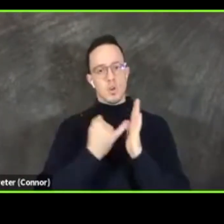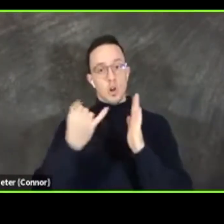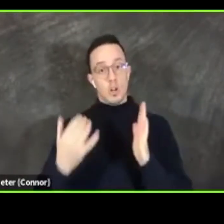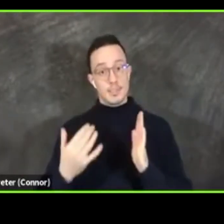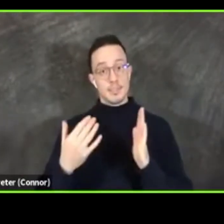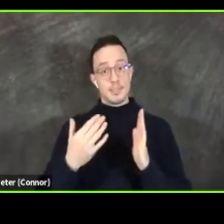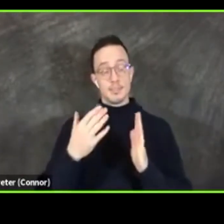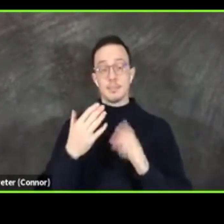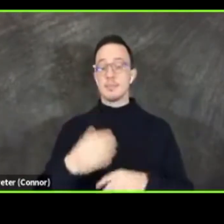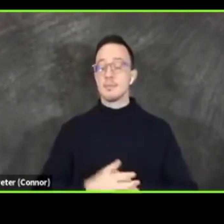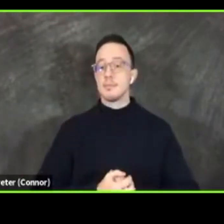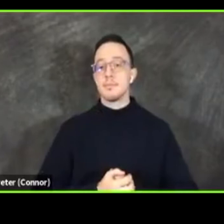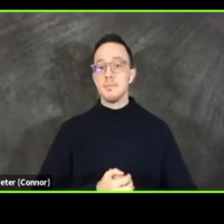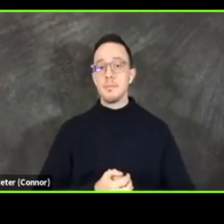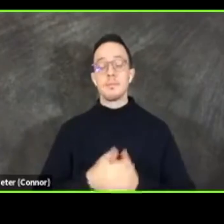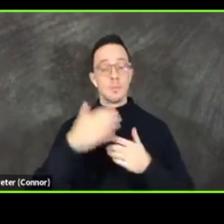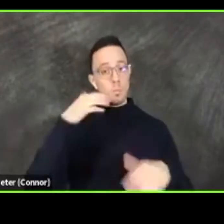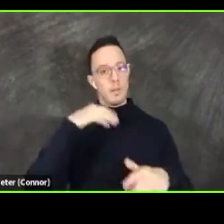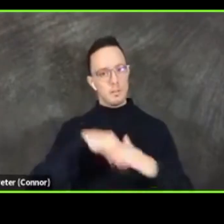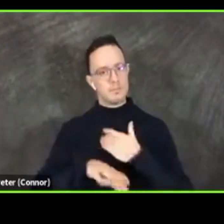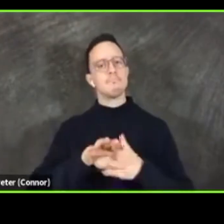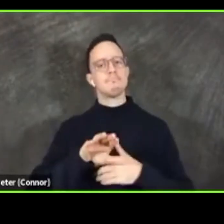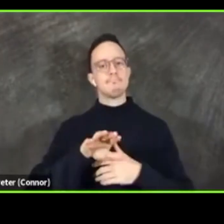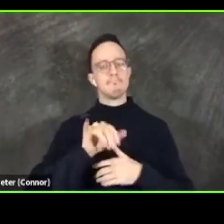IN RECOGNITION OF BOTH THE RESILIENCY OF OUR ART FORM AND ITS